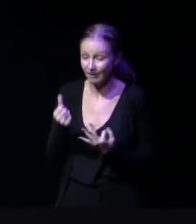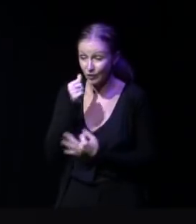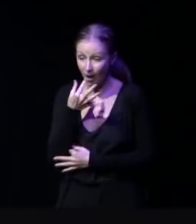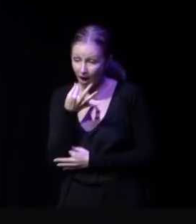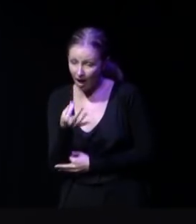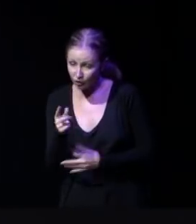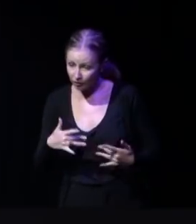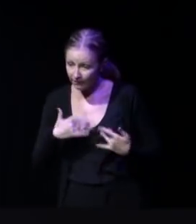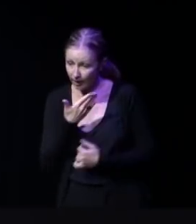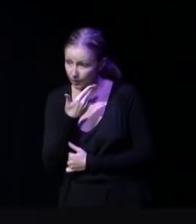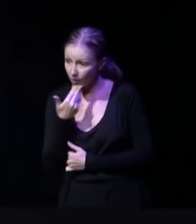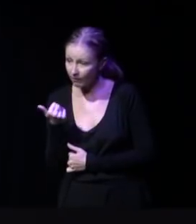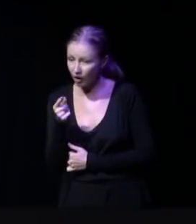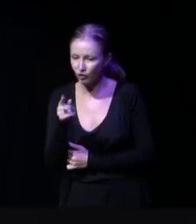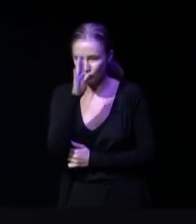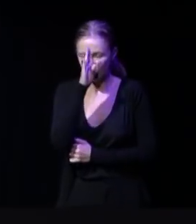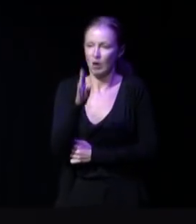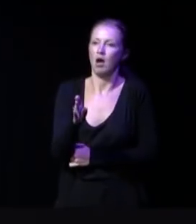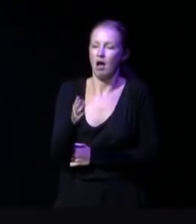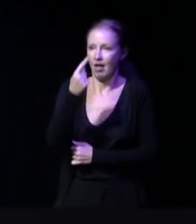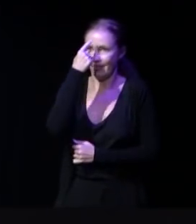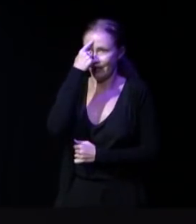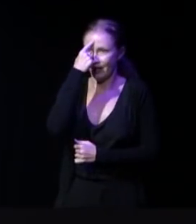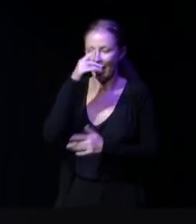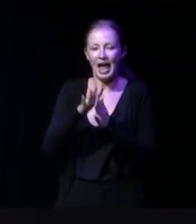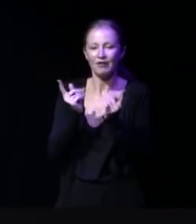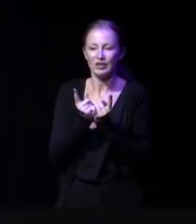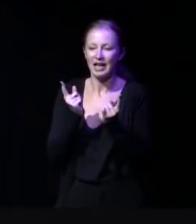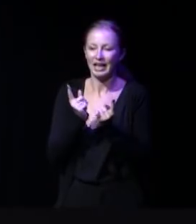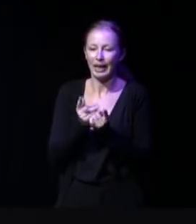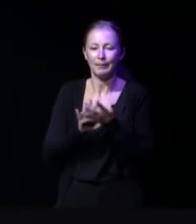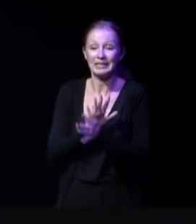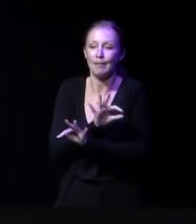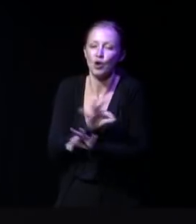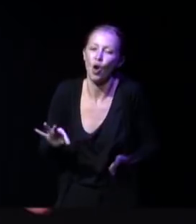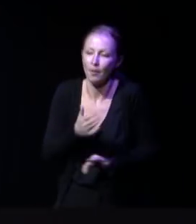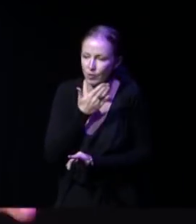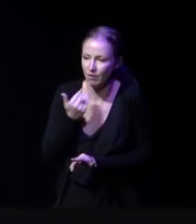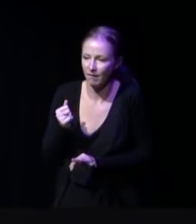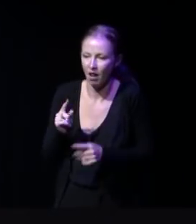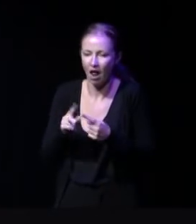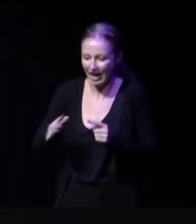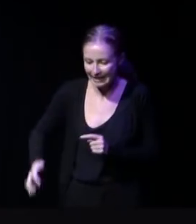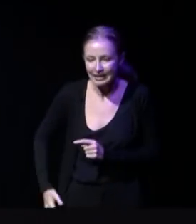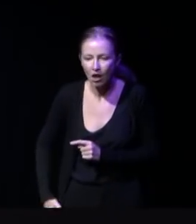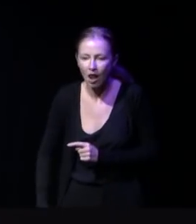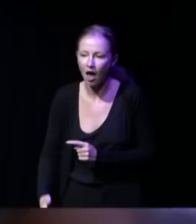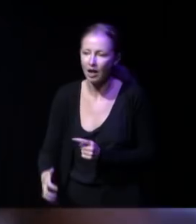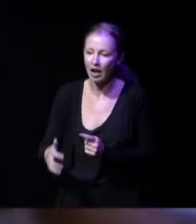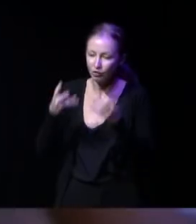immediately she was thinking of all the things that keep her from being beautiful like cellulite and wrinkles and what were the other things?